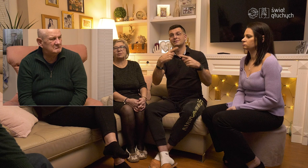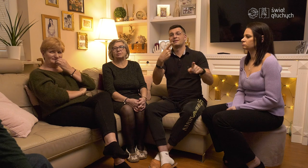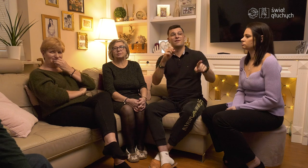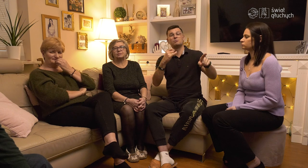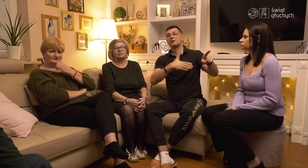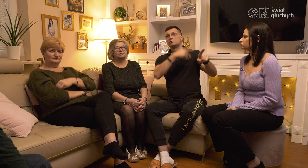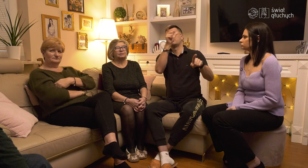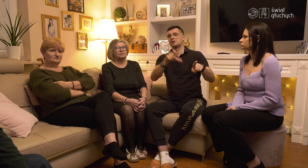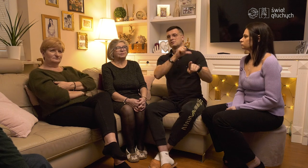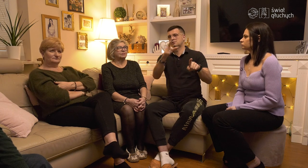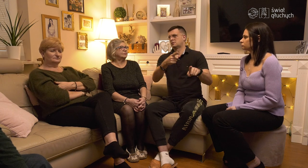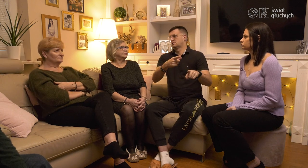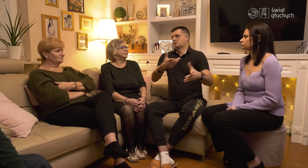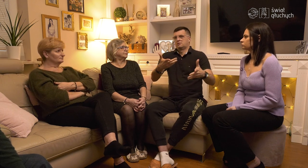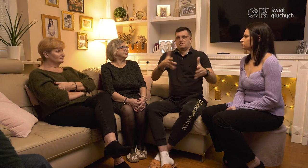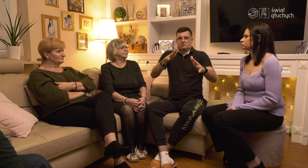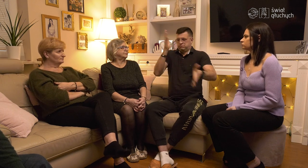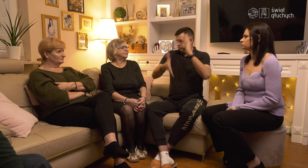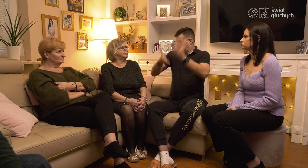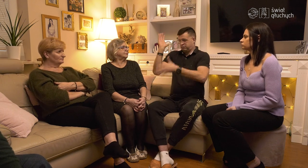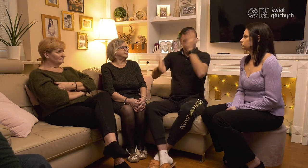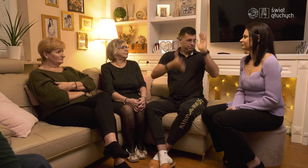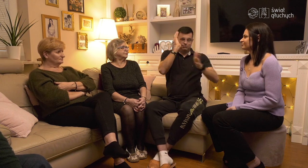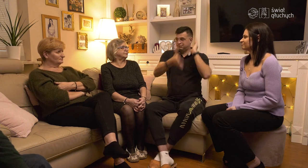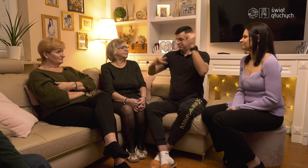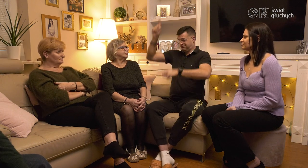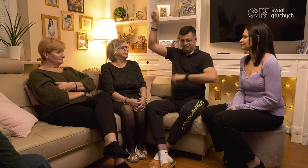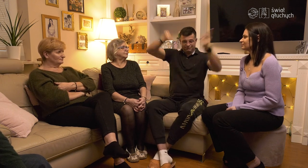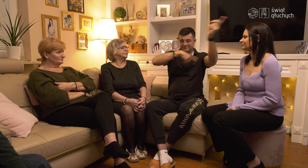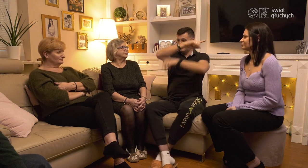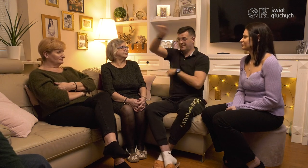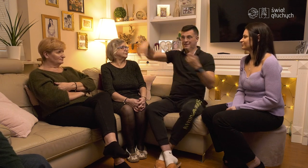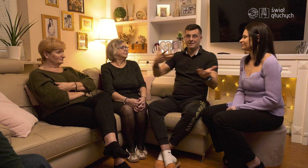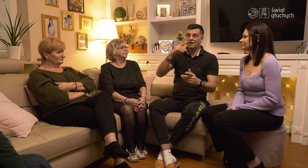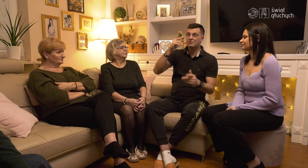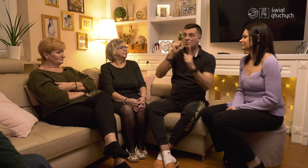[Rafał]: David goes to the Three Crosses Square (school for the deaf), There, all teachers sign, they sign all the time!